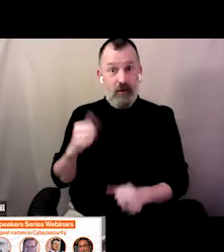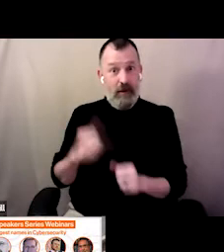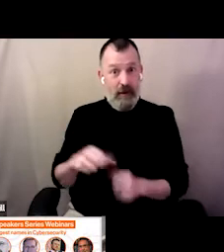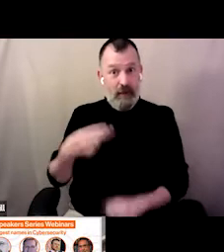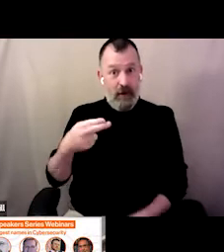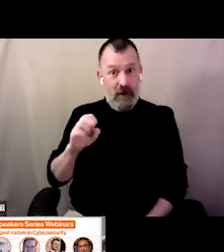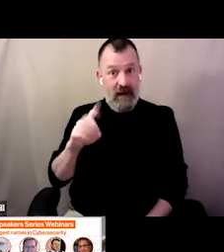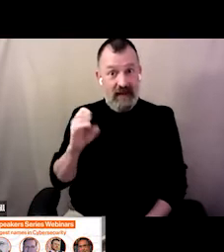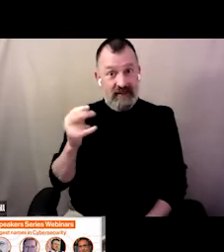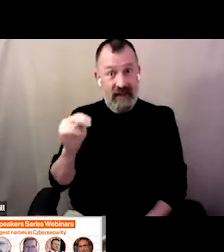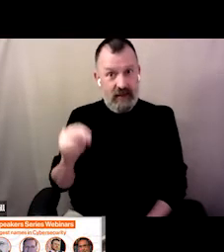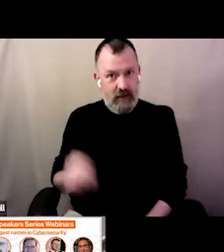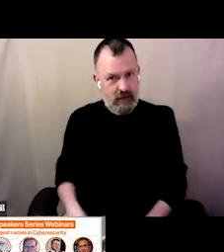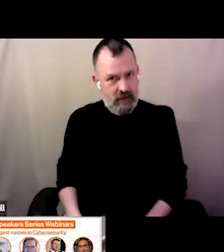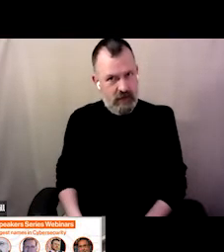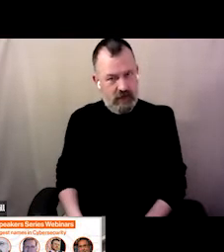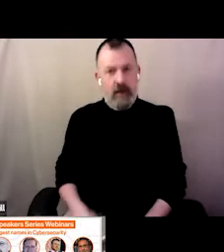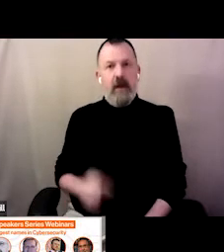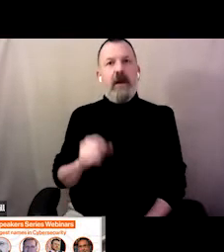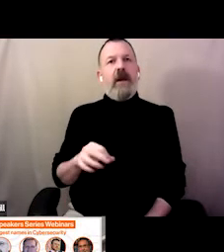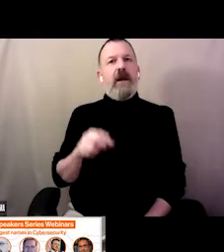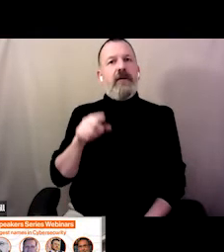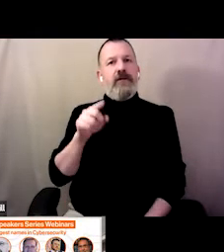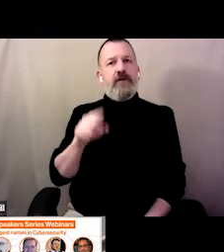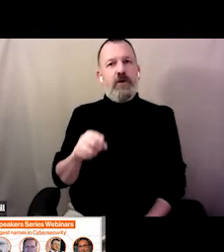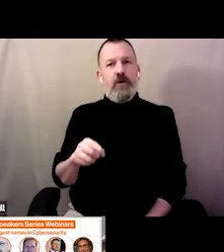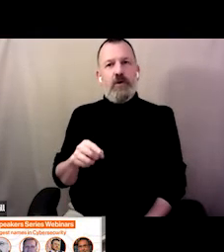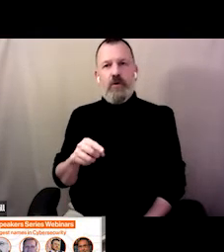and if your call one of the initial attack vectors was the